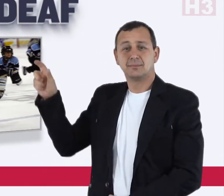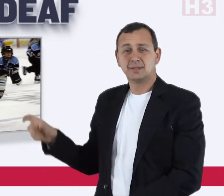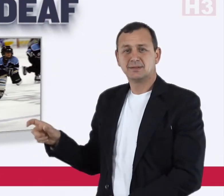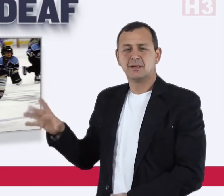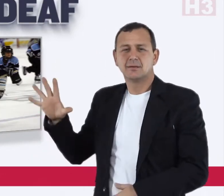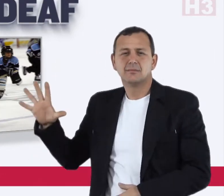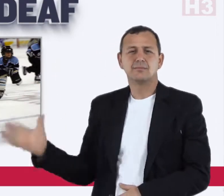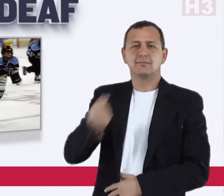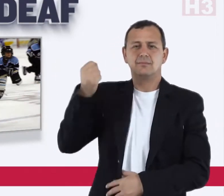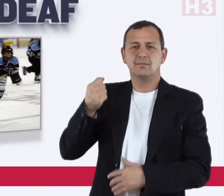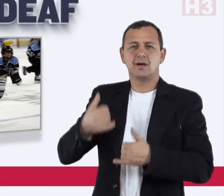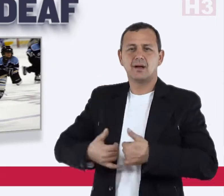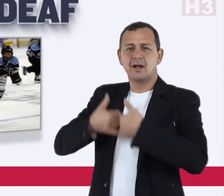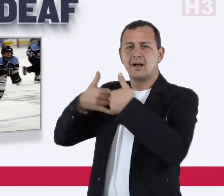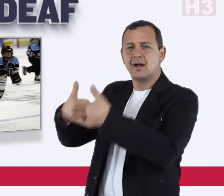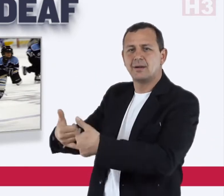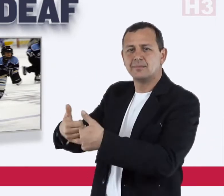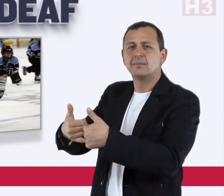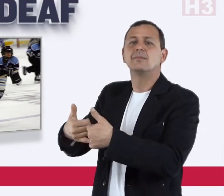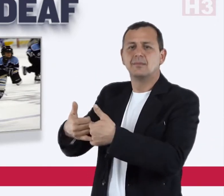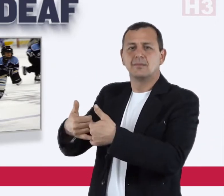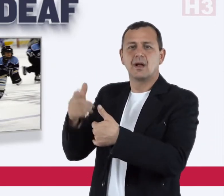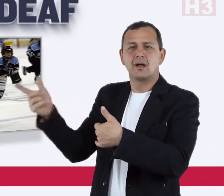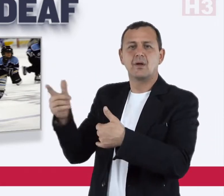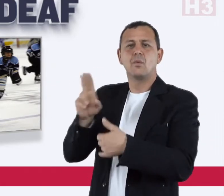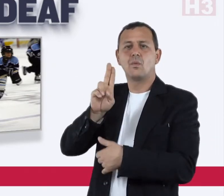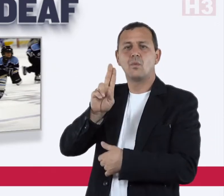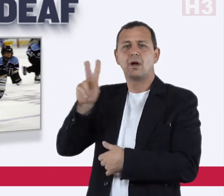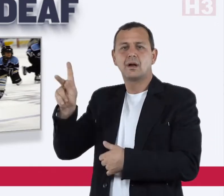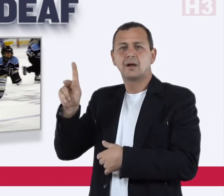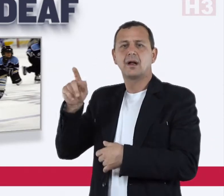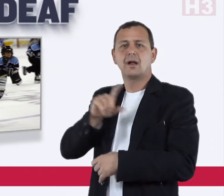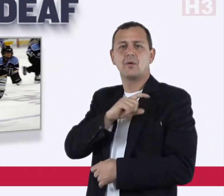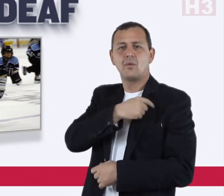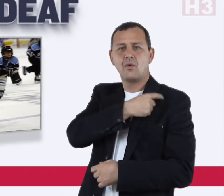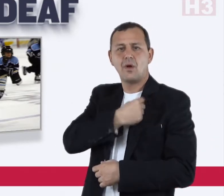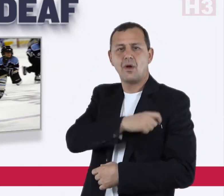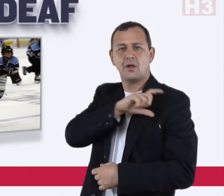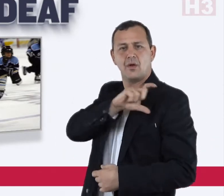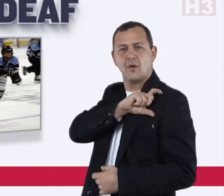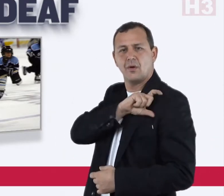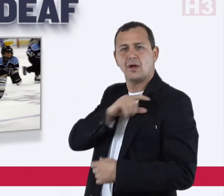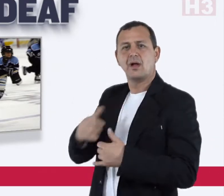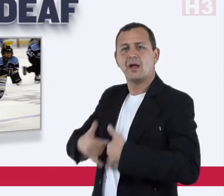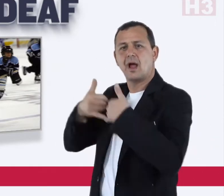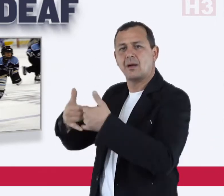Russell has won a prestigious award from the UK Coaching Awards